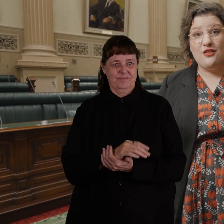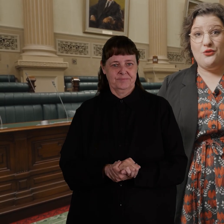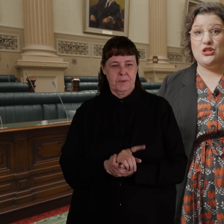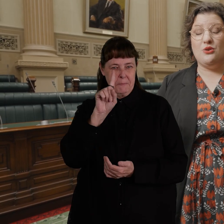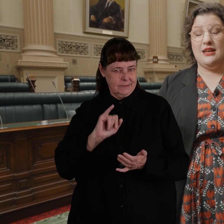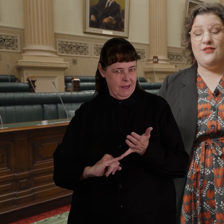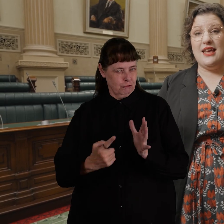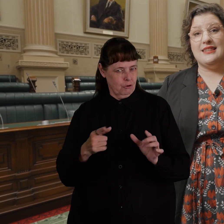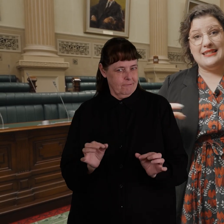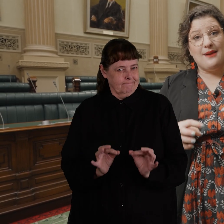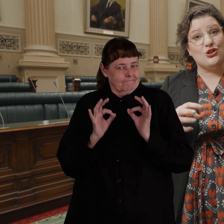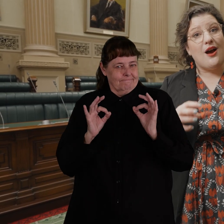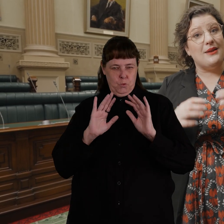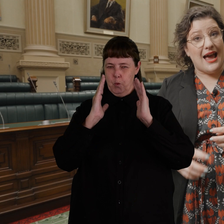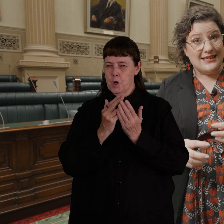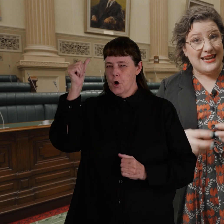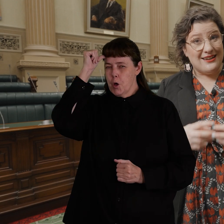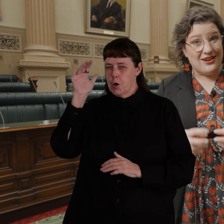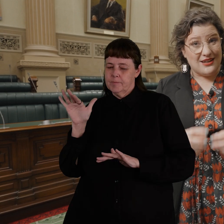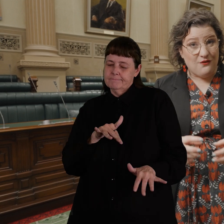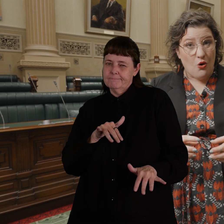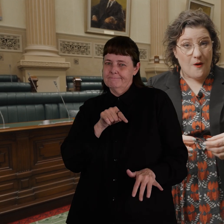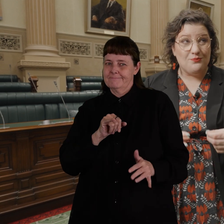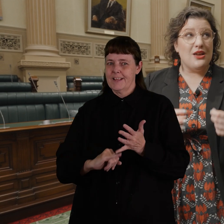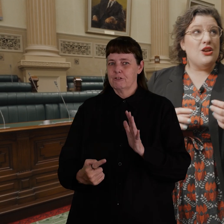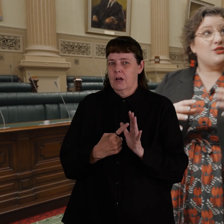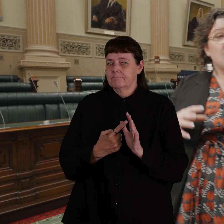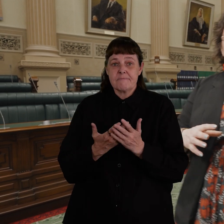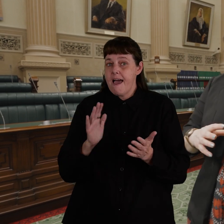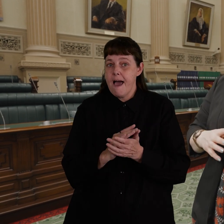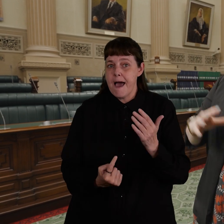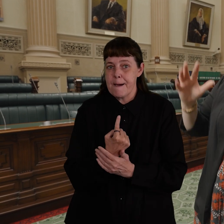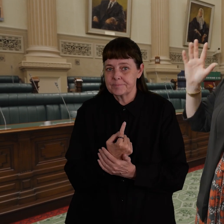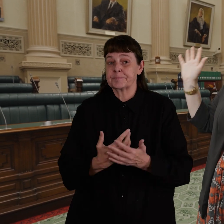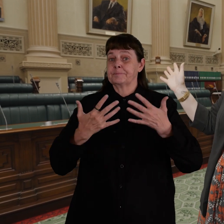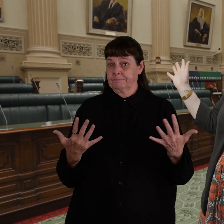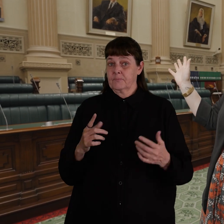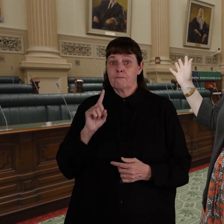both of which were given at the same time in 1894. The tapestry on the other side